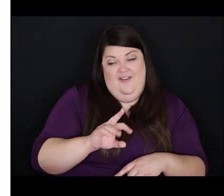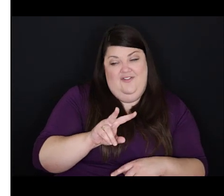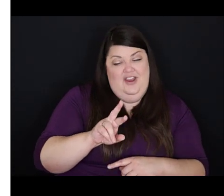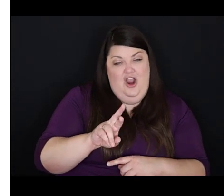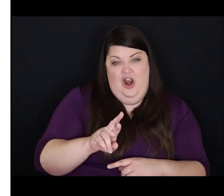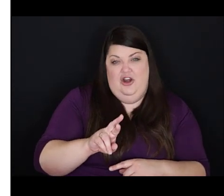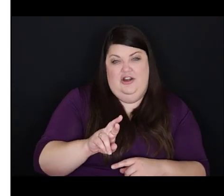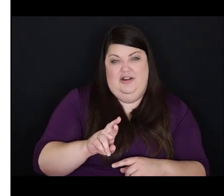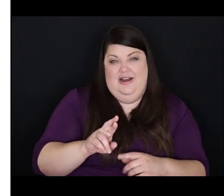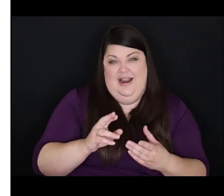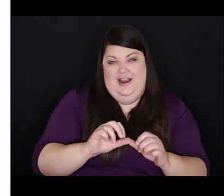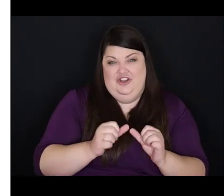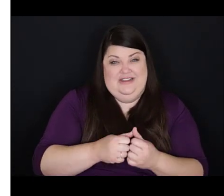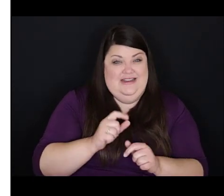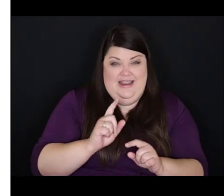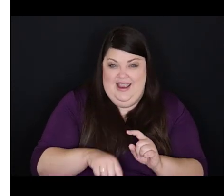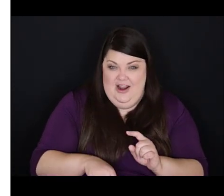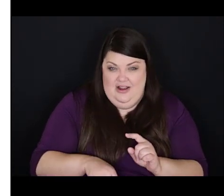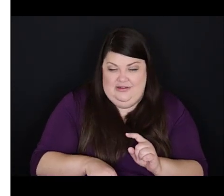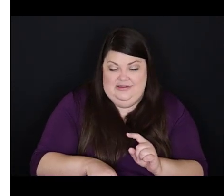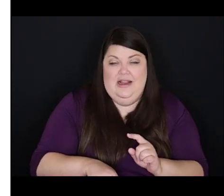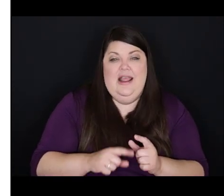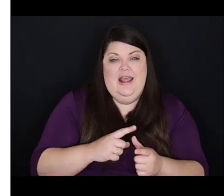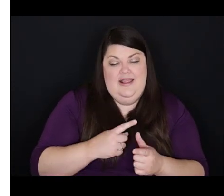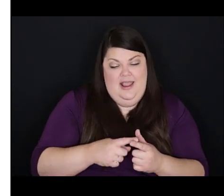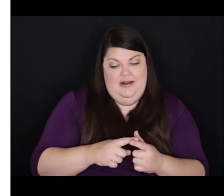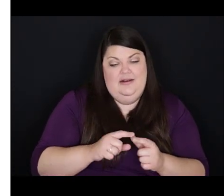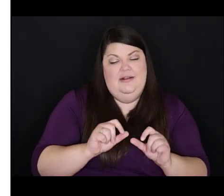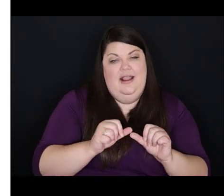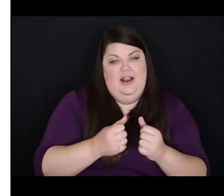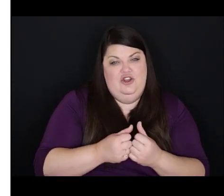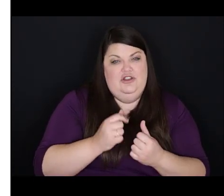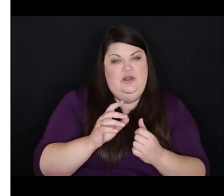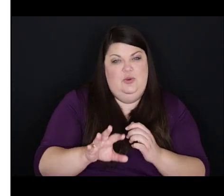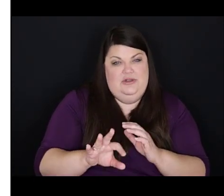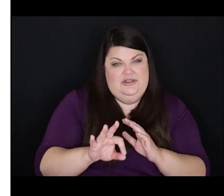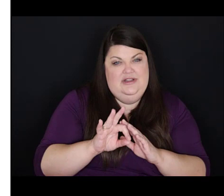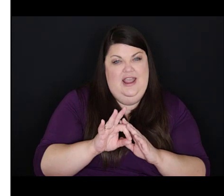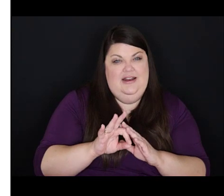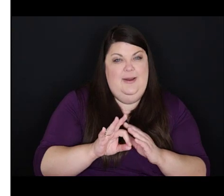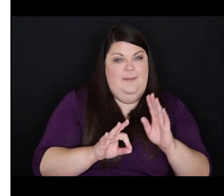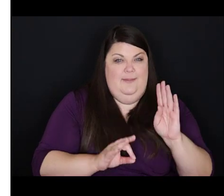eligible individuals, the agency would select Option B - “The VR agency is